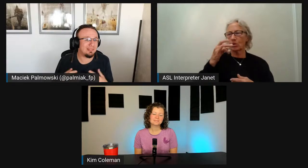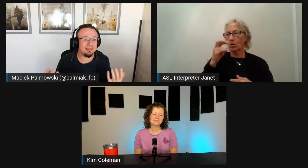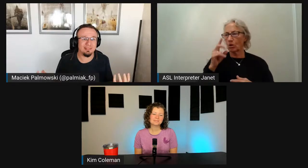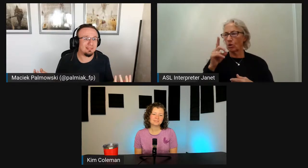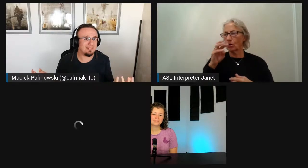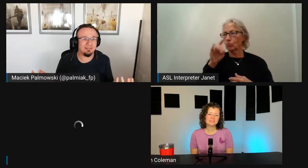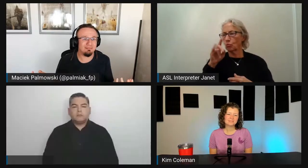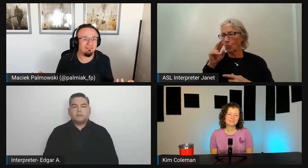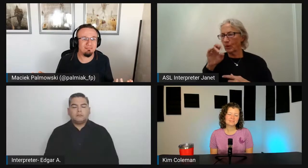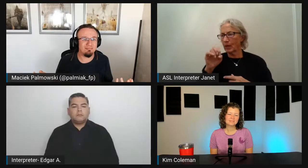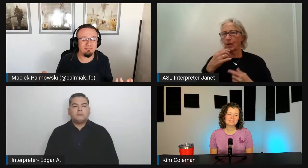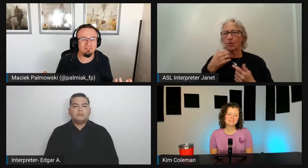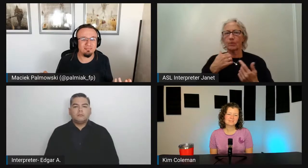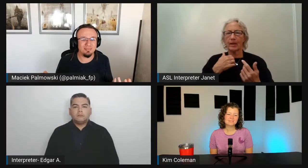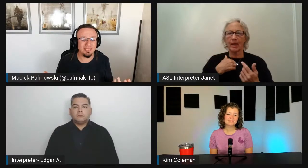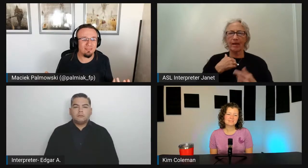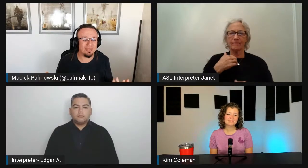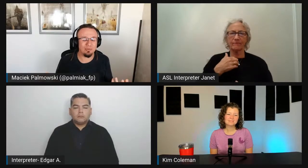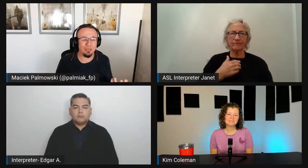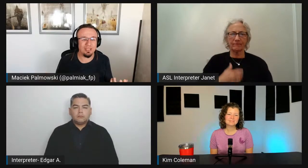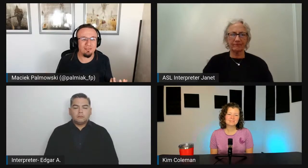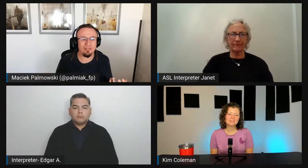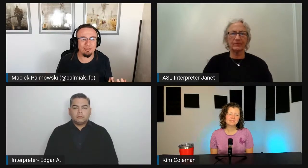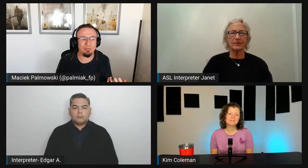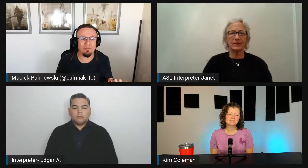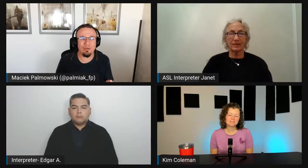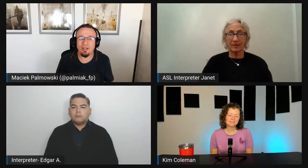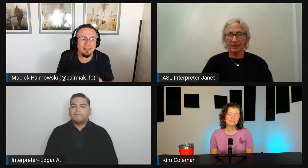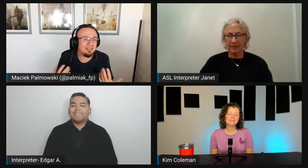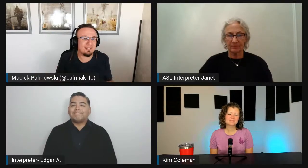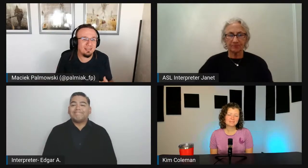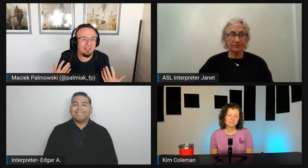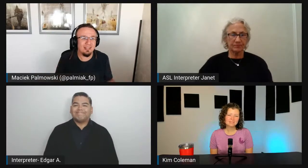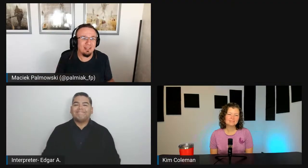everything changes. With access to new hardware. We learn